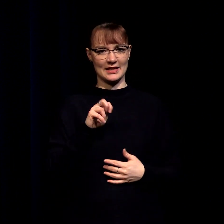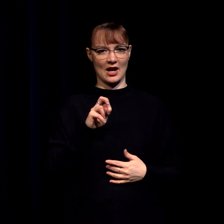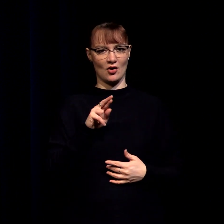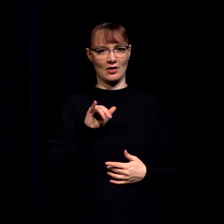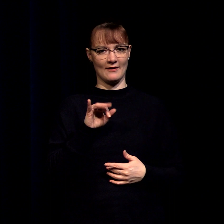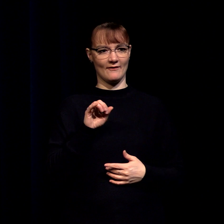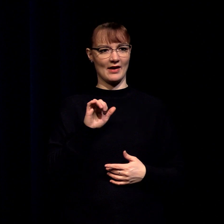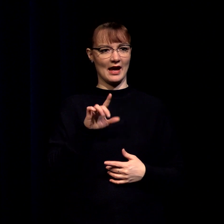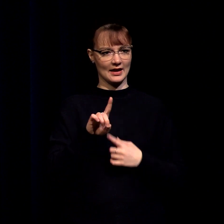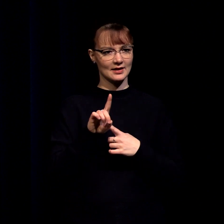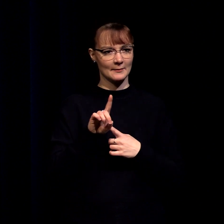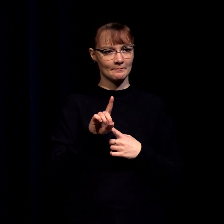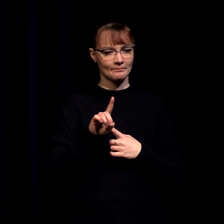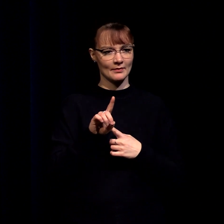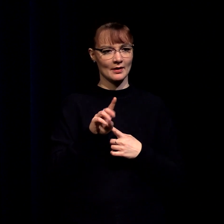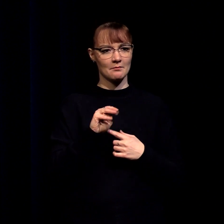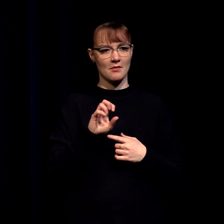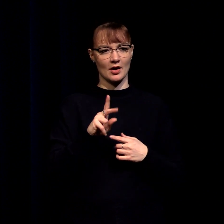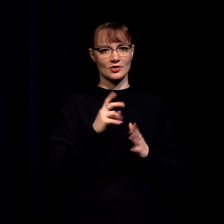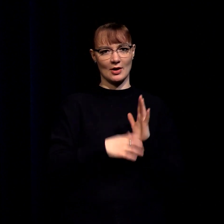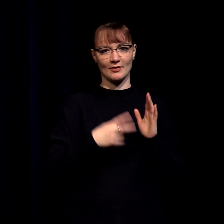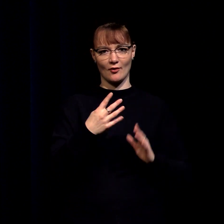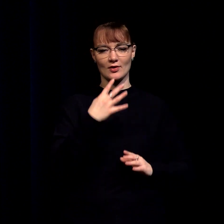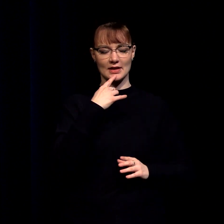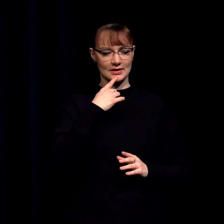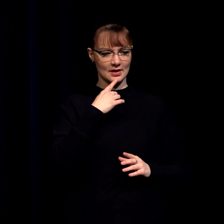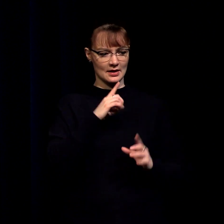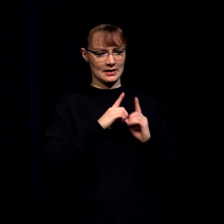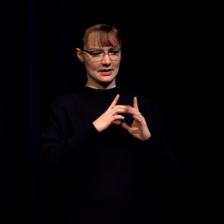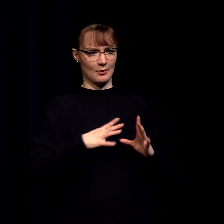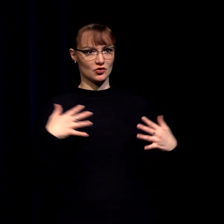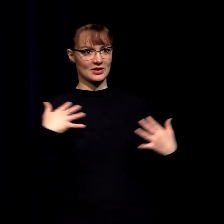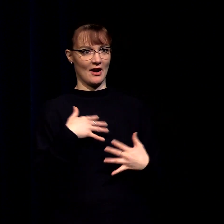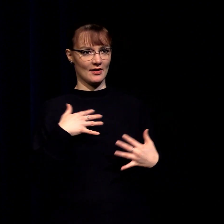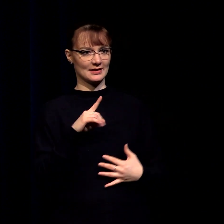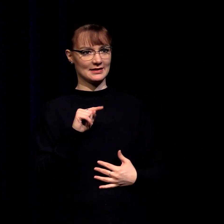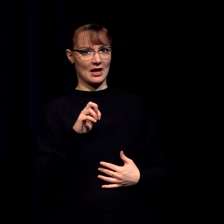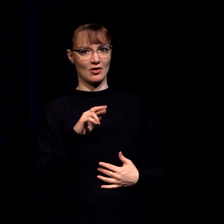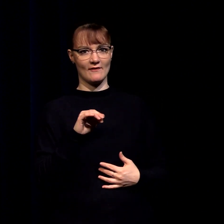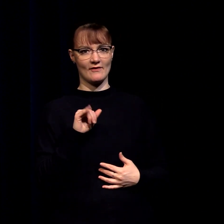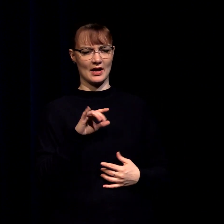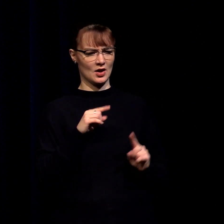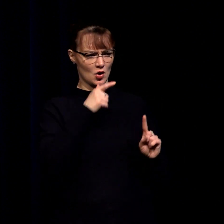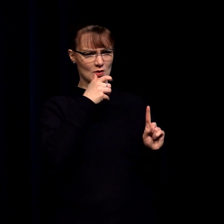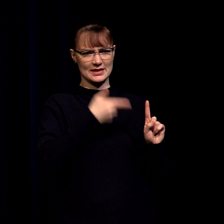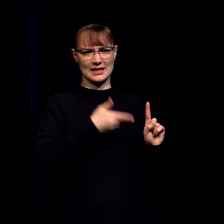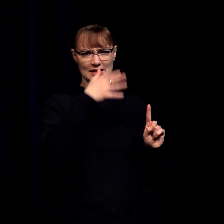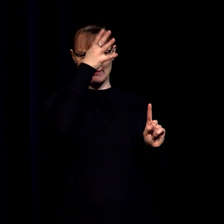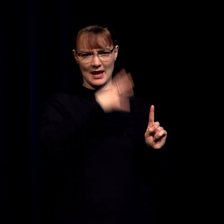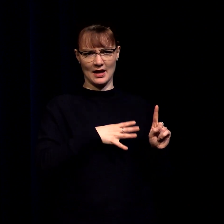Mark 4 it says this it says the disciples were absolutely terrified. Who is this man? You could interpret this also, you